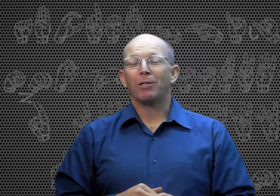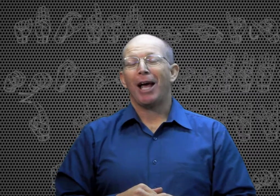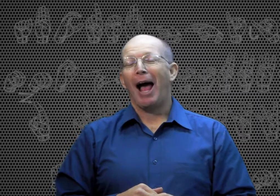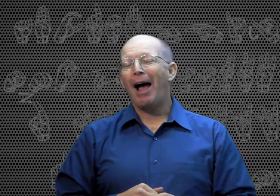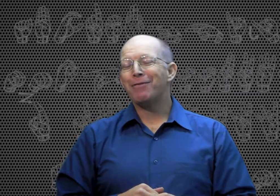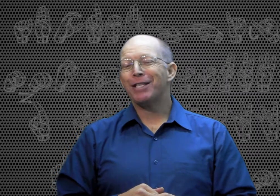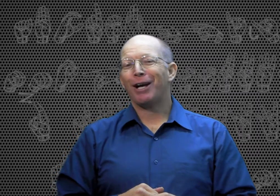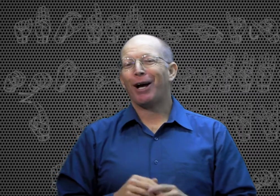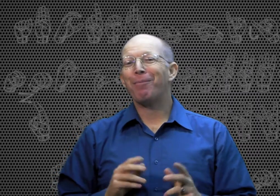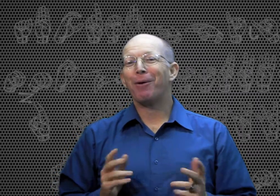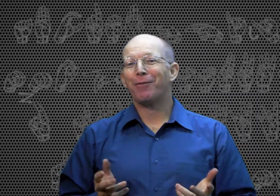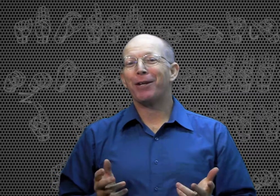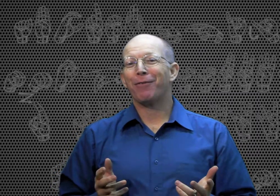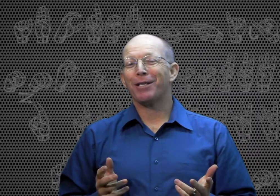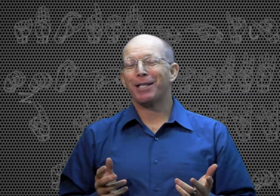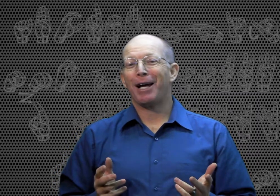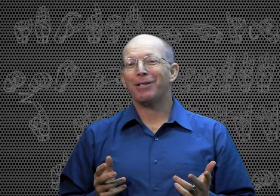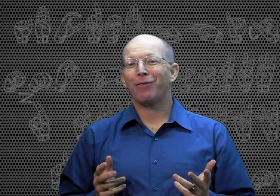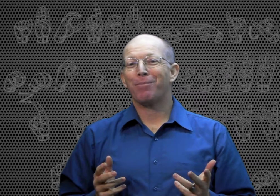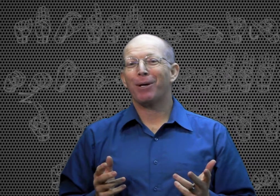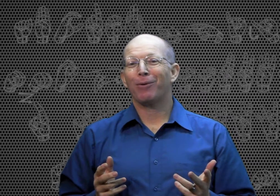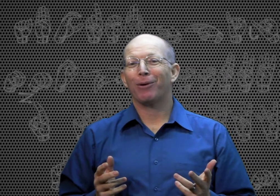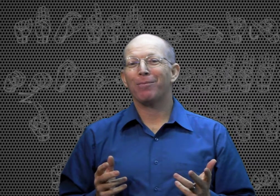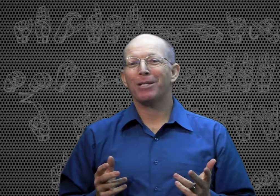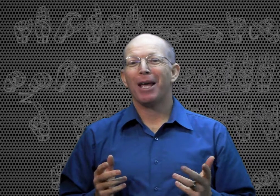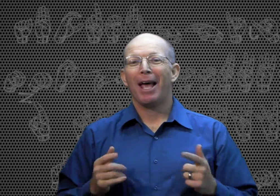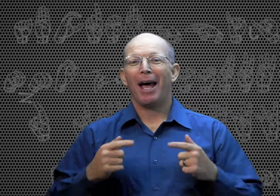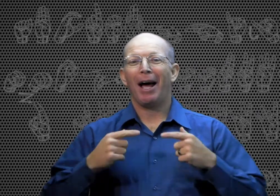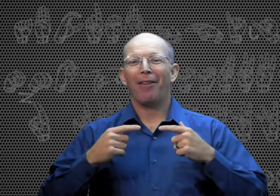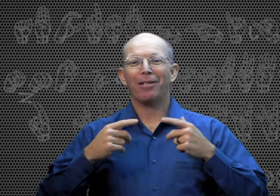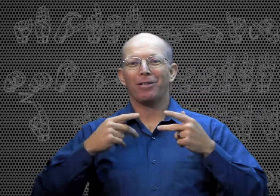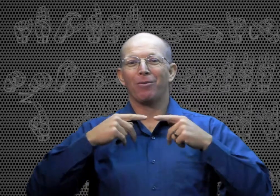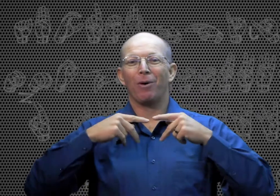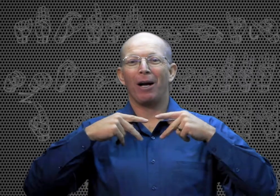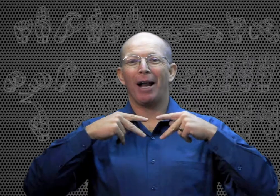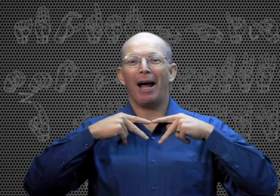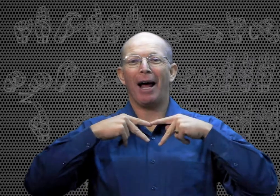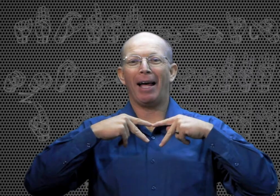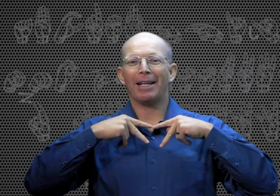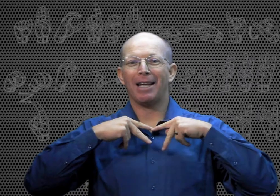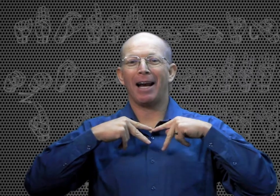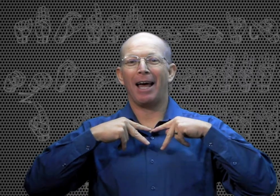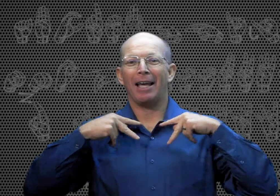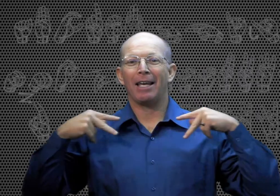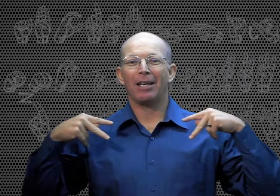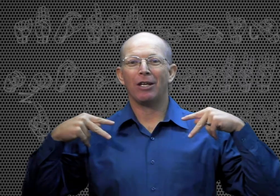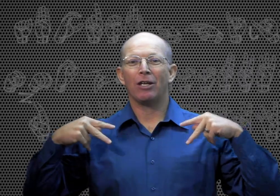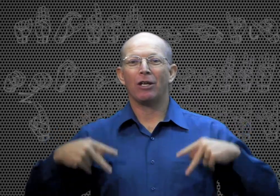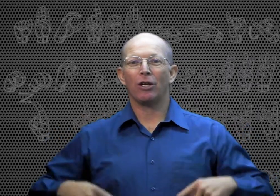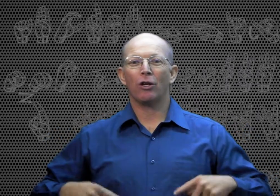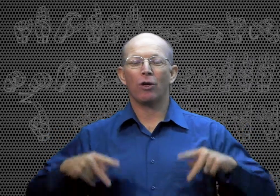PILGRIMS – I’ve seen a couple of signs for PILGRIMS. This is the one I guess I like.